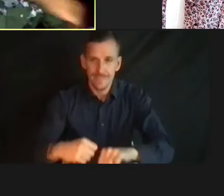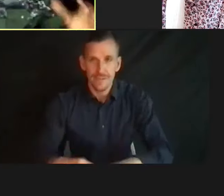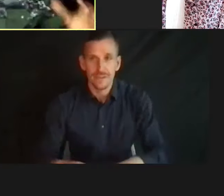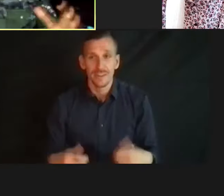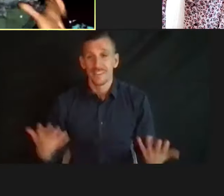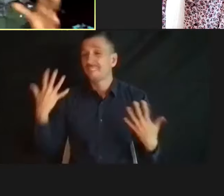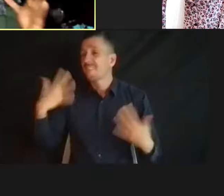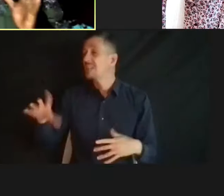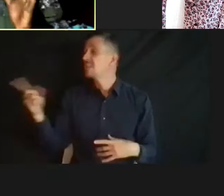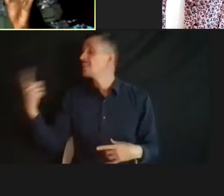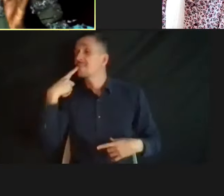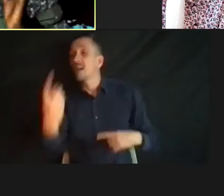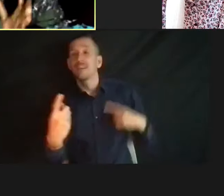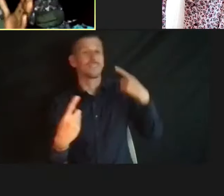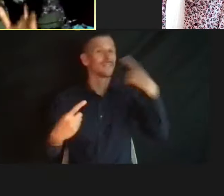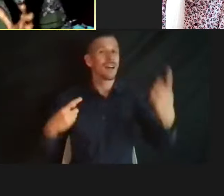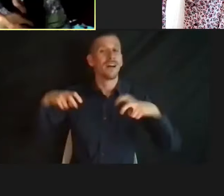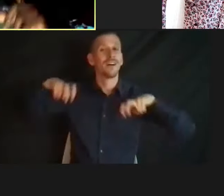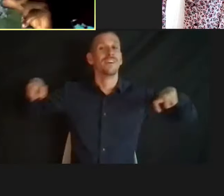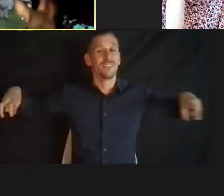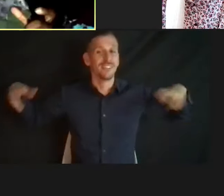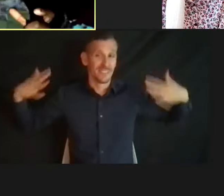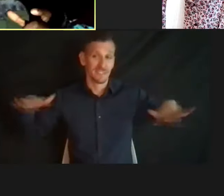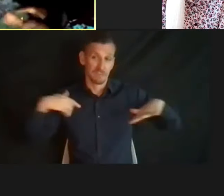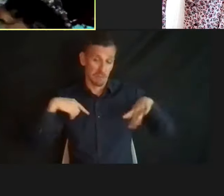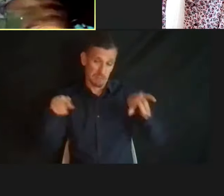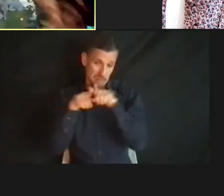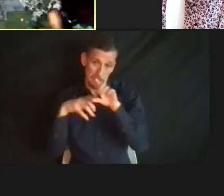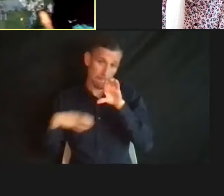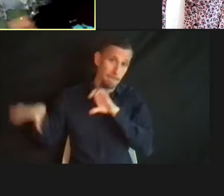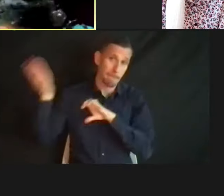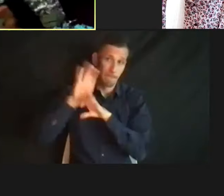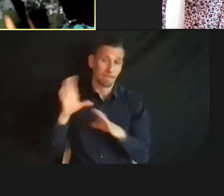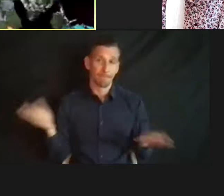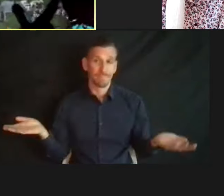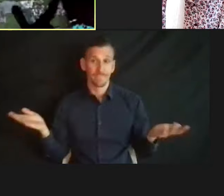line between the very clear connection between displacement, livelihoods and climate change.